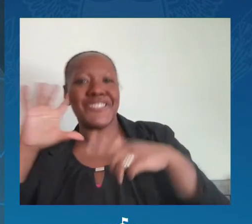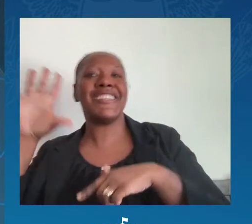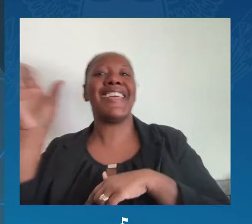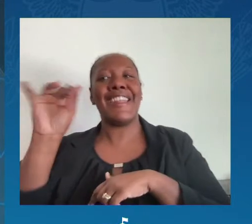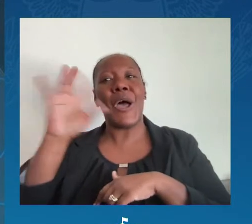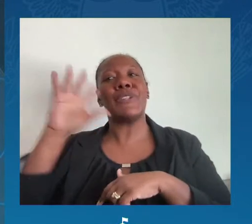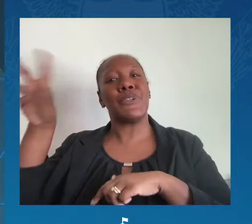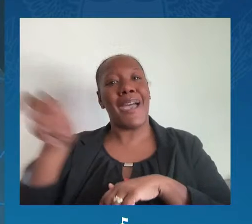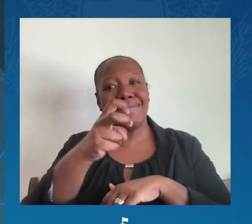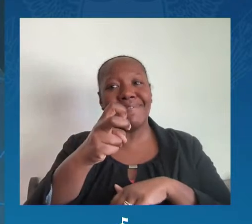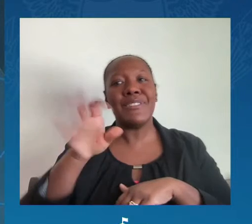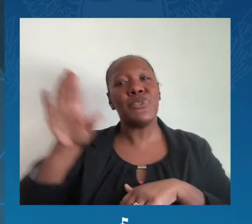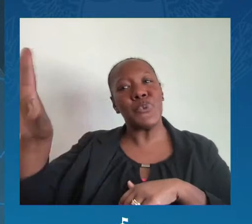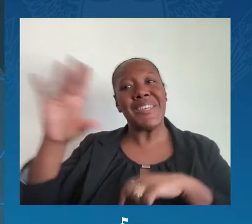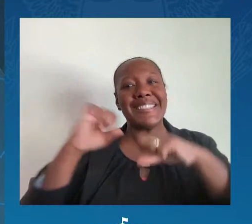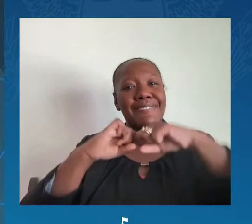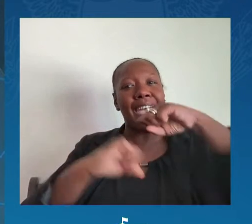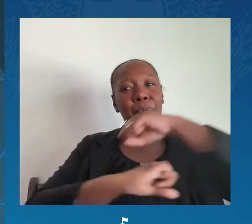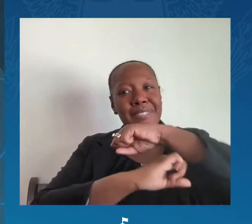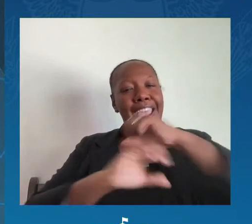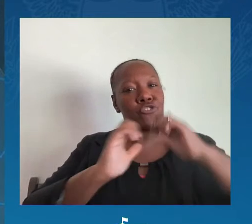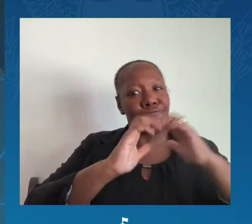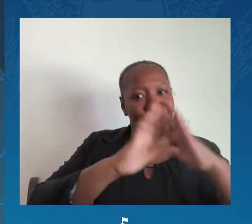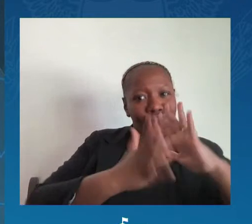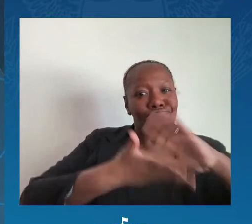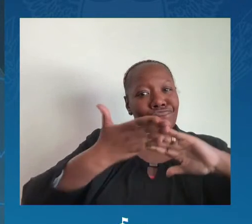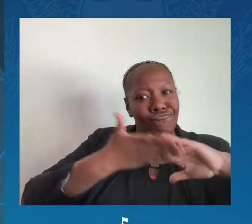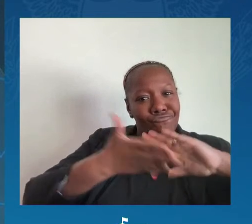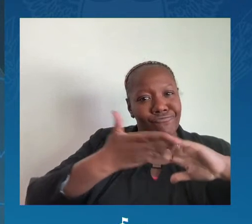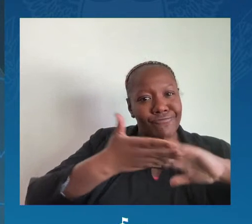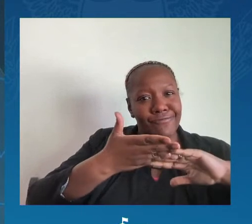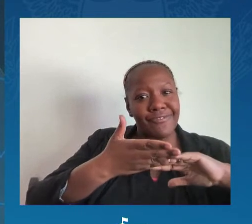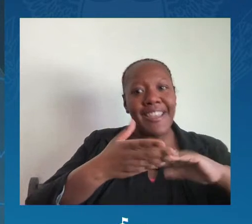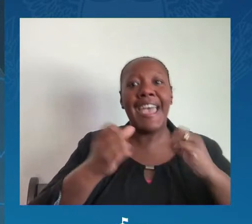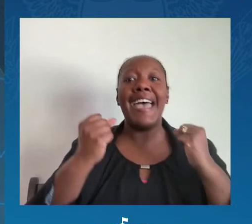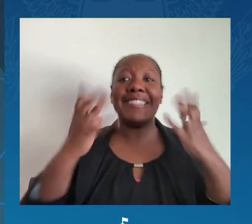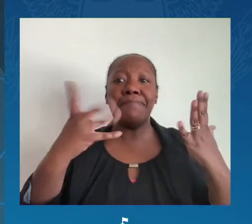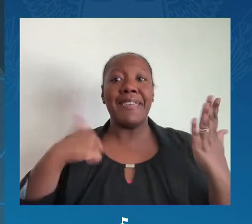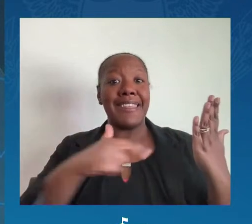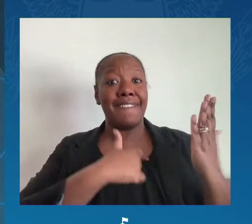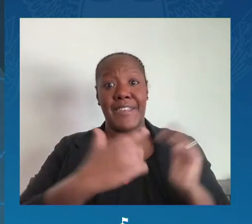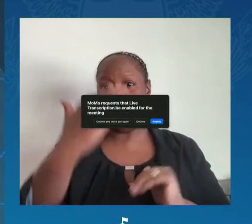And part of what all of us know as young leaders in the African diaspora,